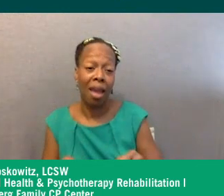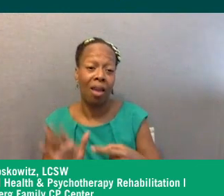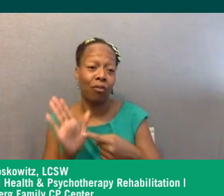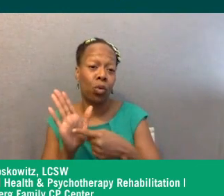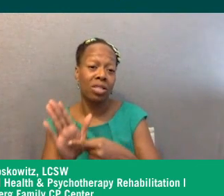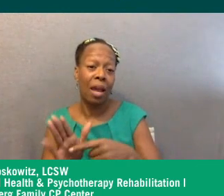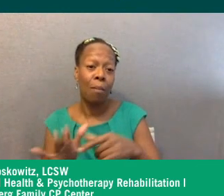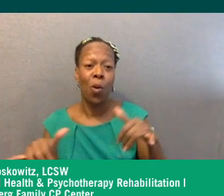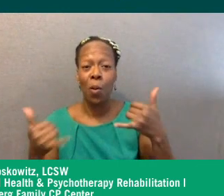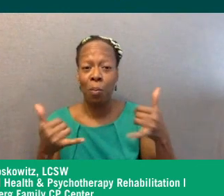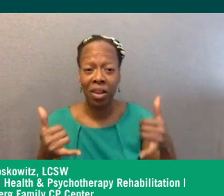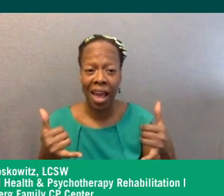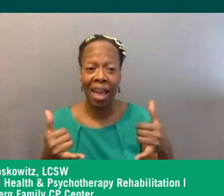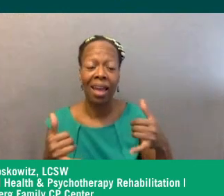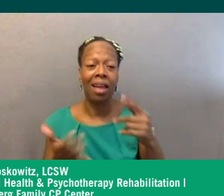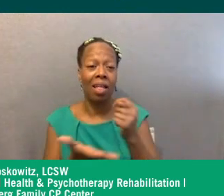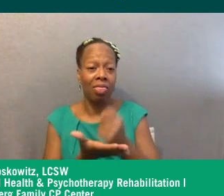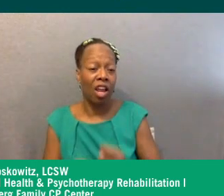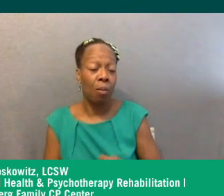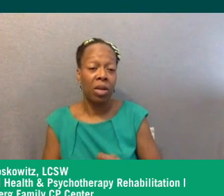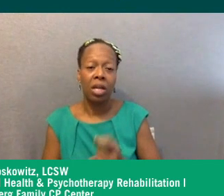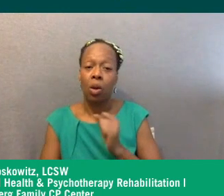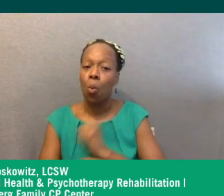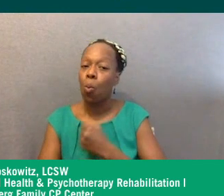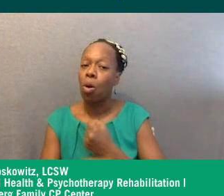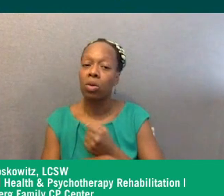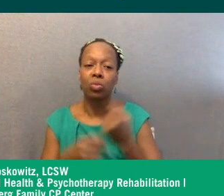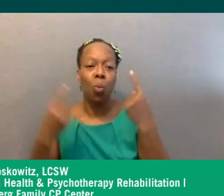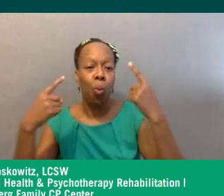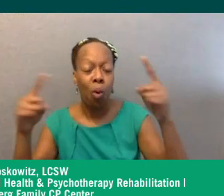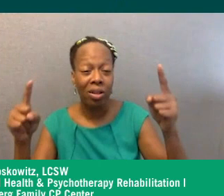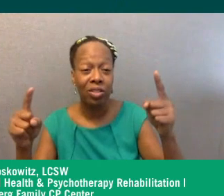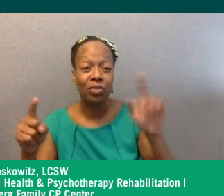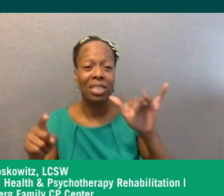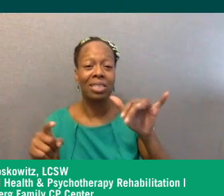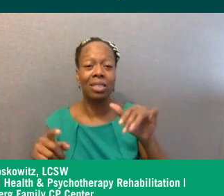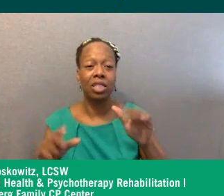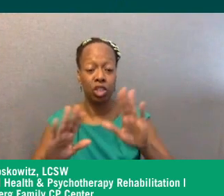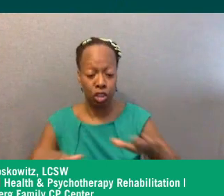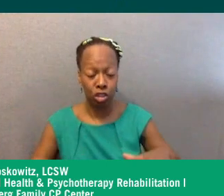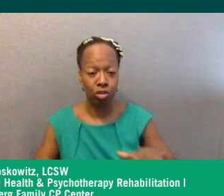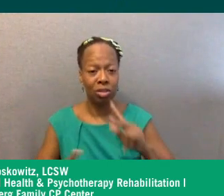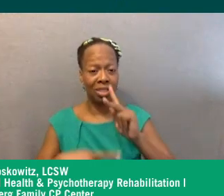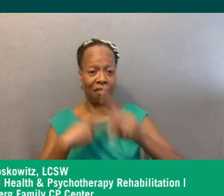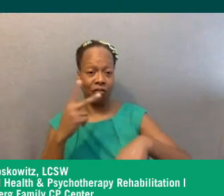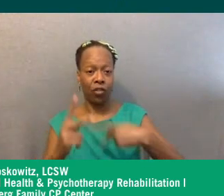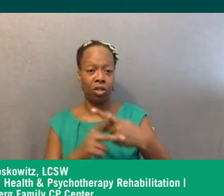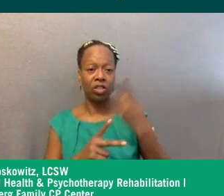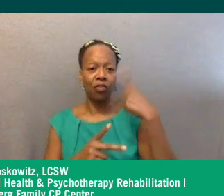it is the pediatric version of psychotherapy, it is used obviously with play